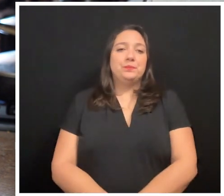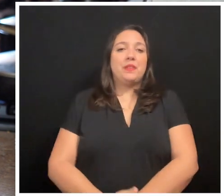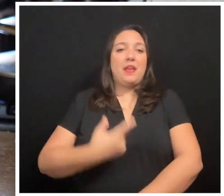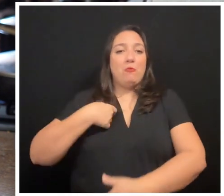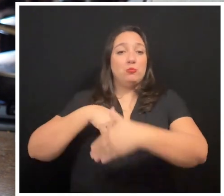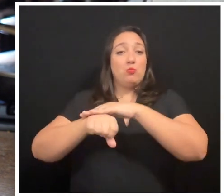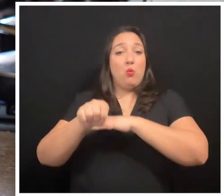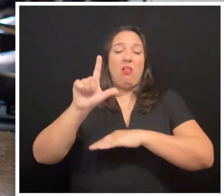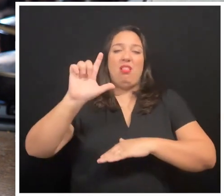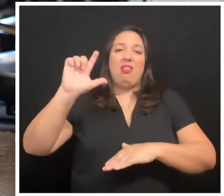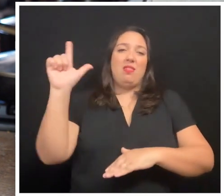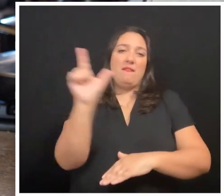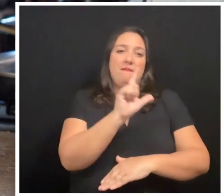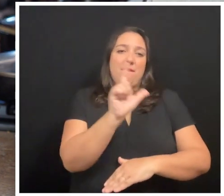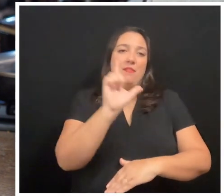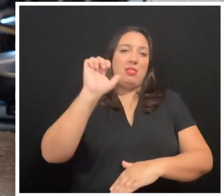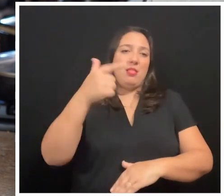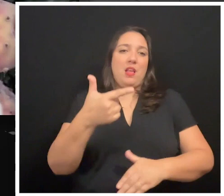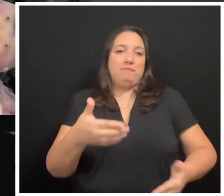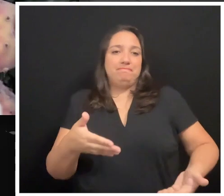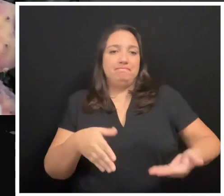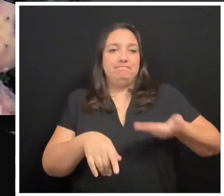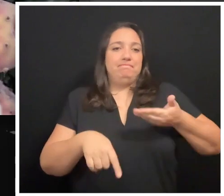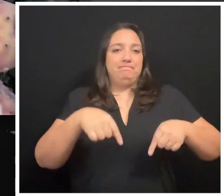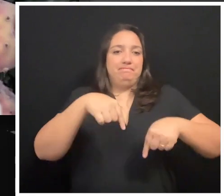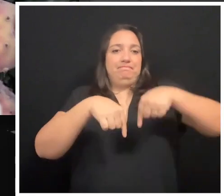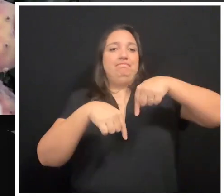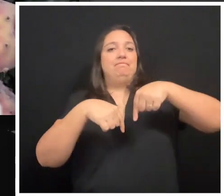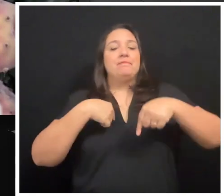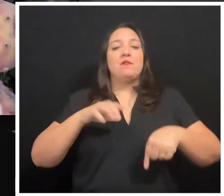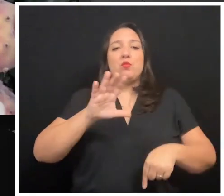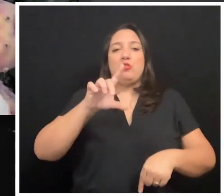I was born with a short left leg and I've had about twenty surgeries